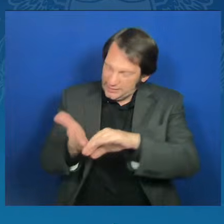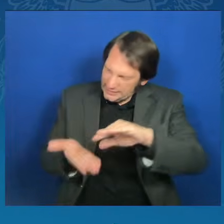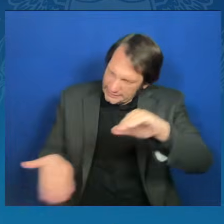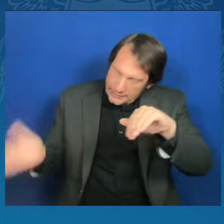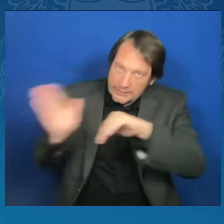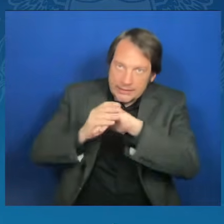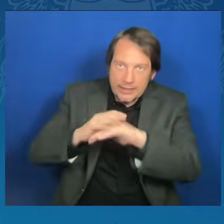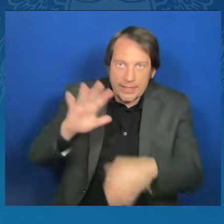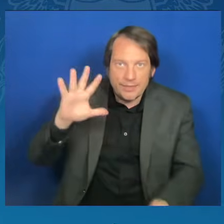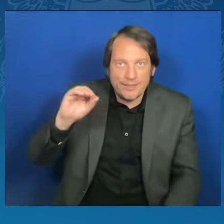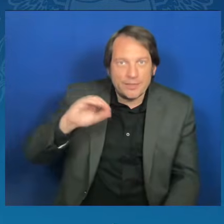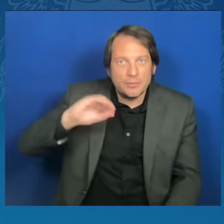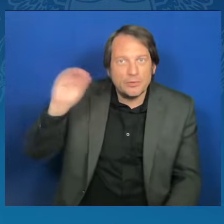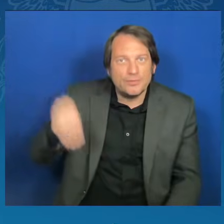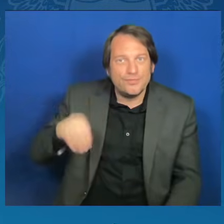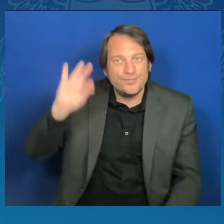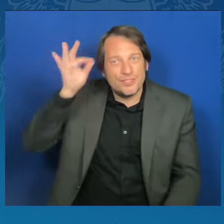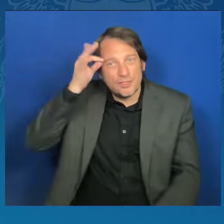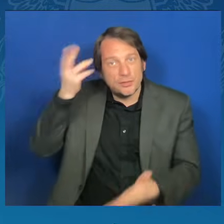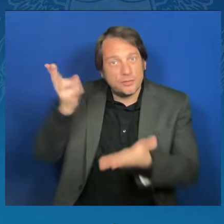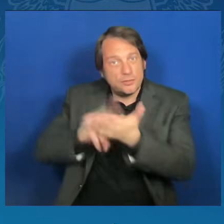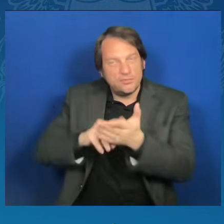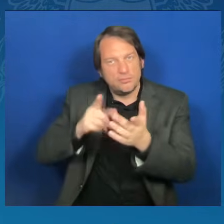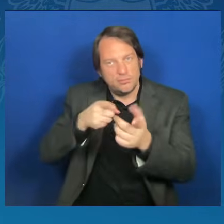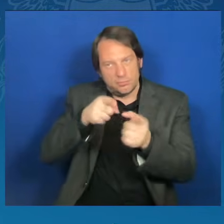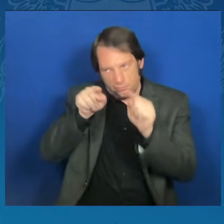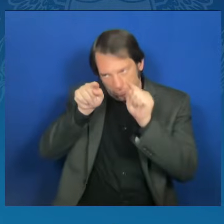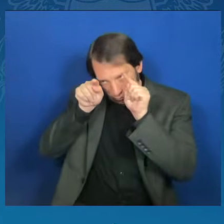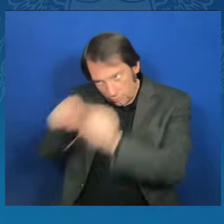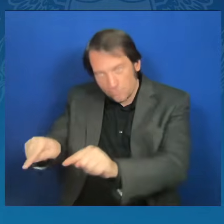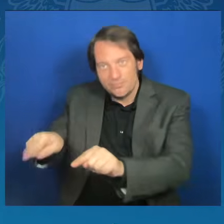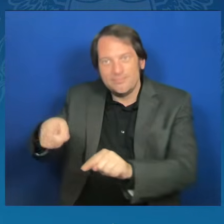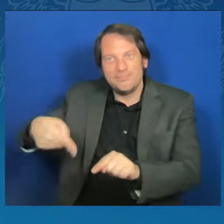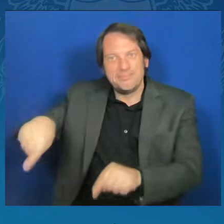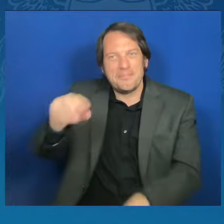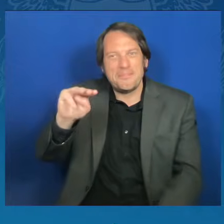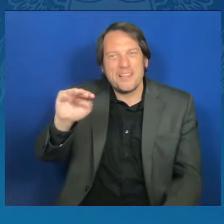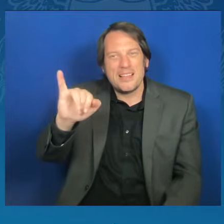is an acknowledgement of the fact that we must be intentional when we think about: